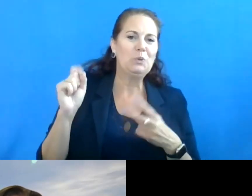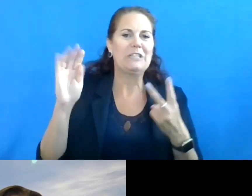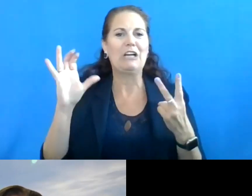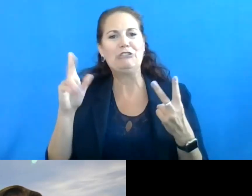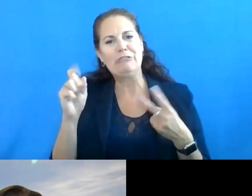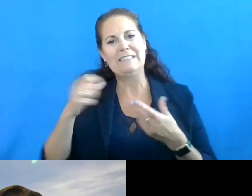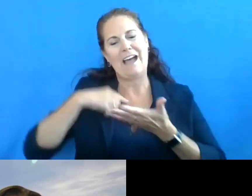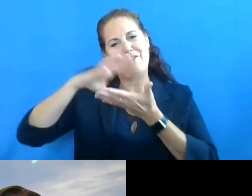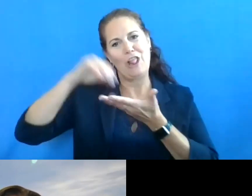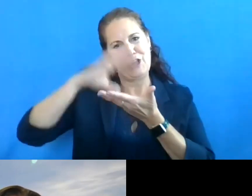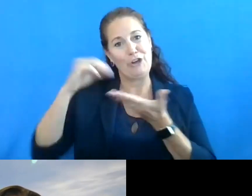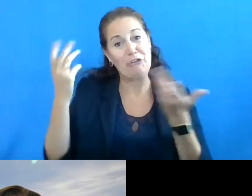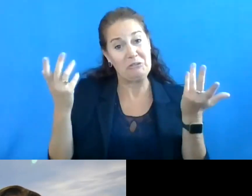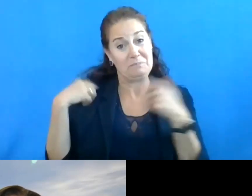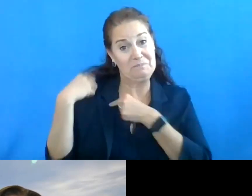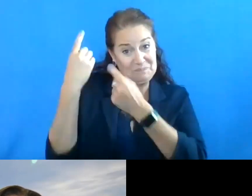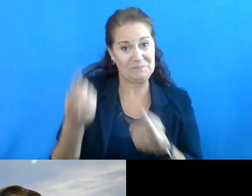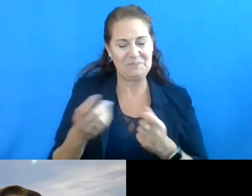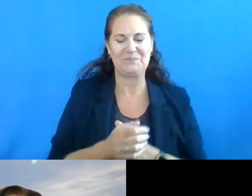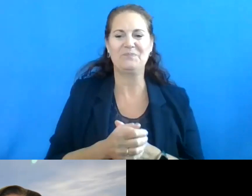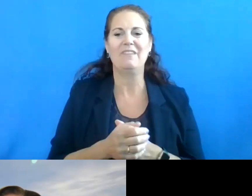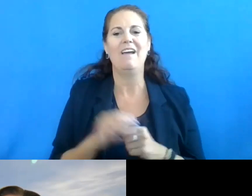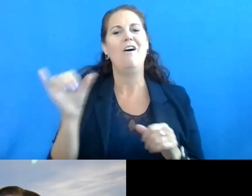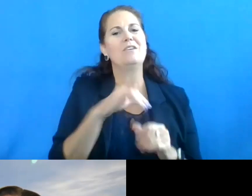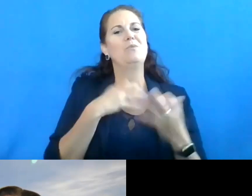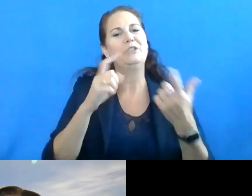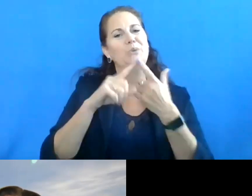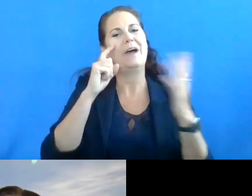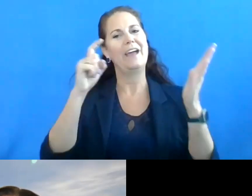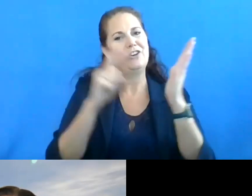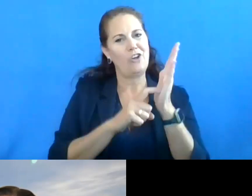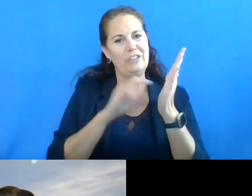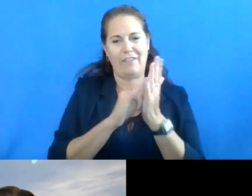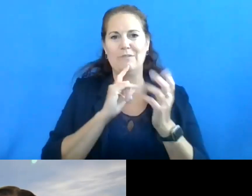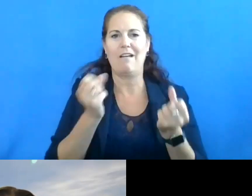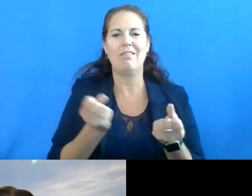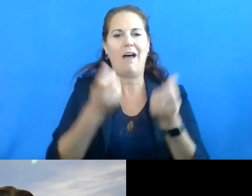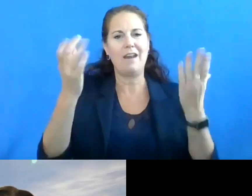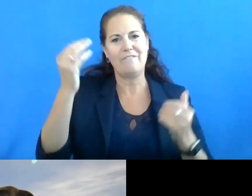proposal writing, but also I want to acknowledge that there is a lot of knowledge in our group